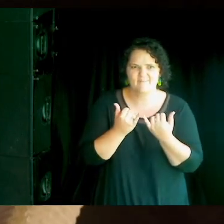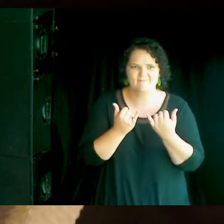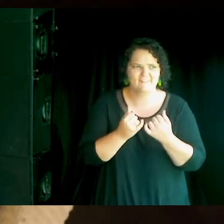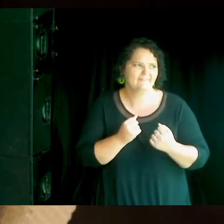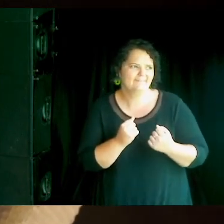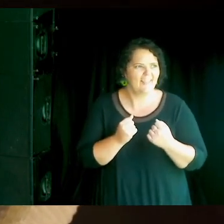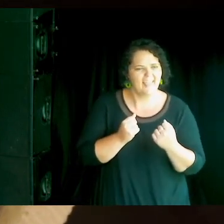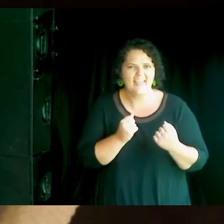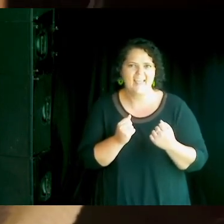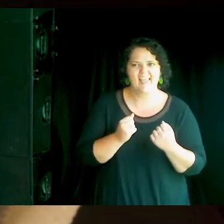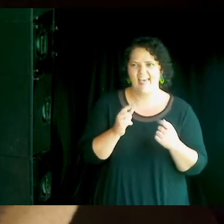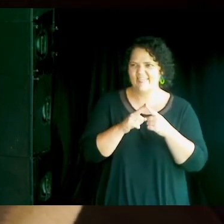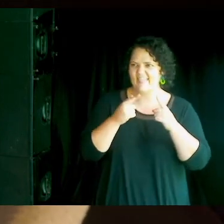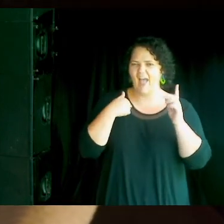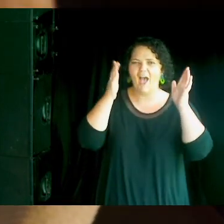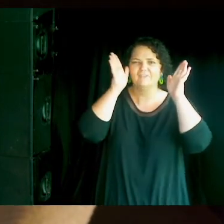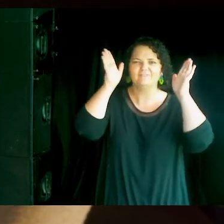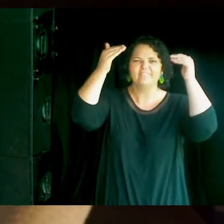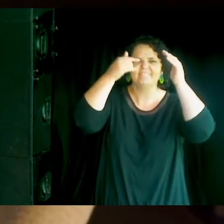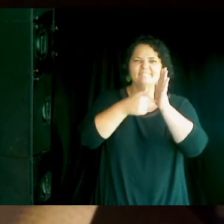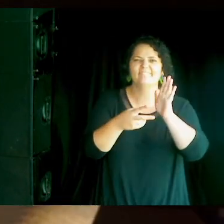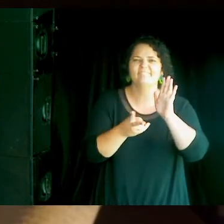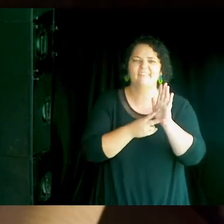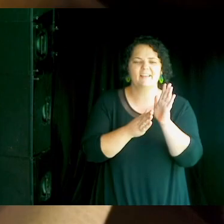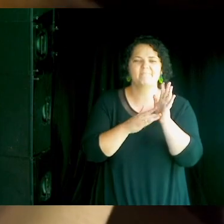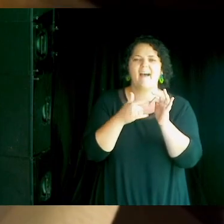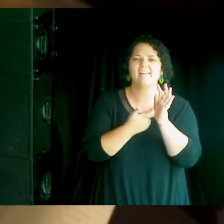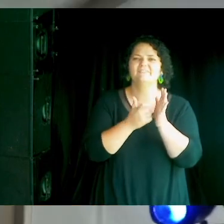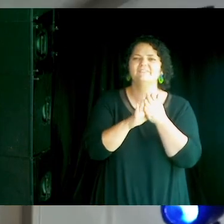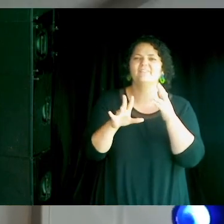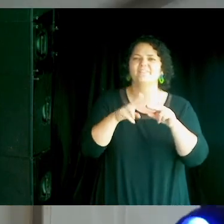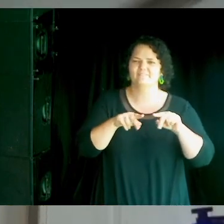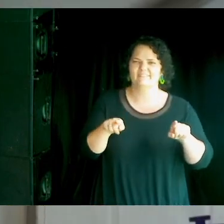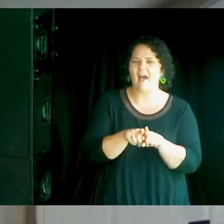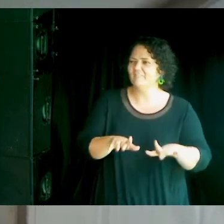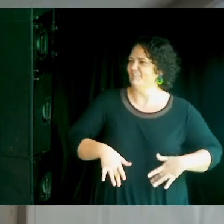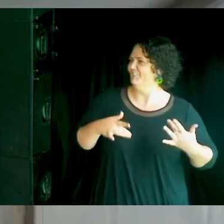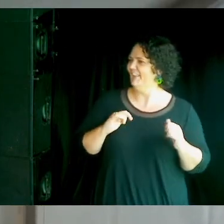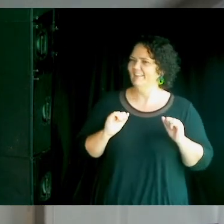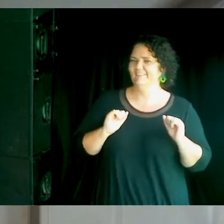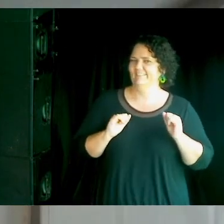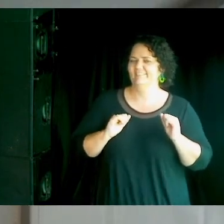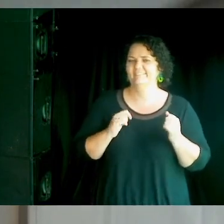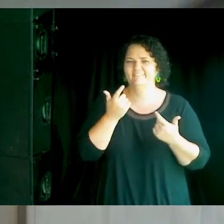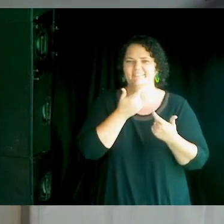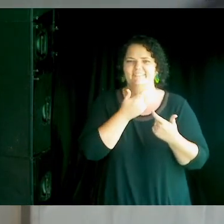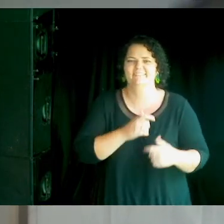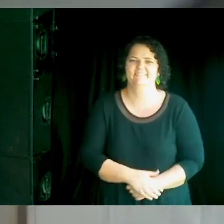I feel like I'm on the market what are you doing you have an experience actually I'm